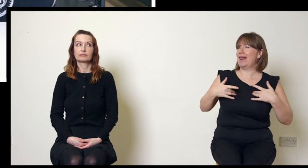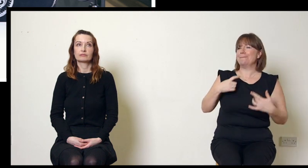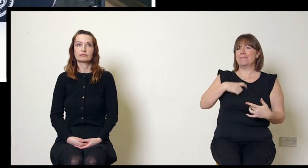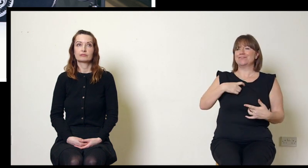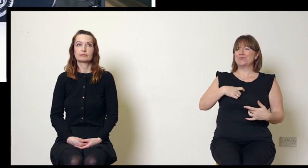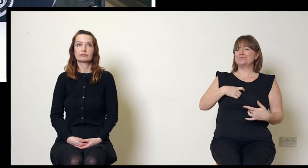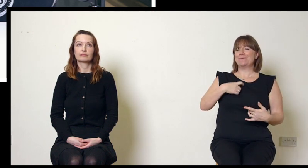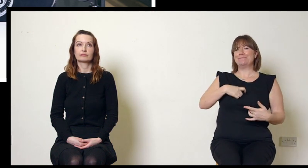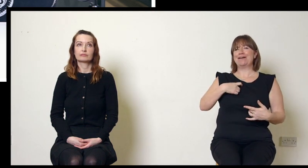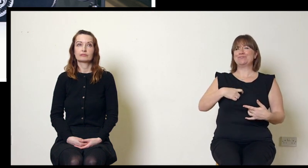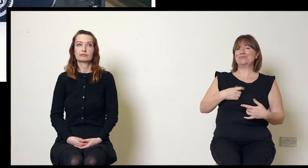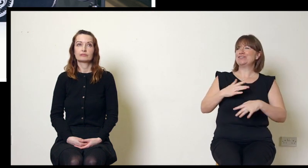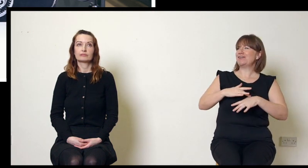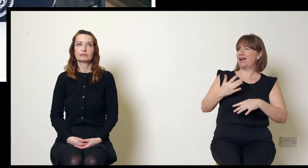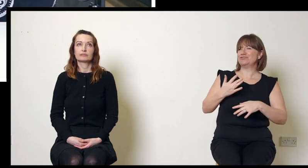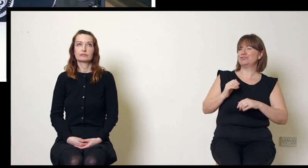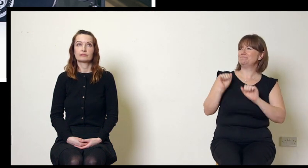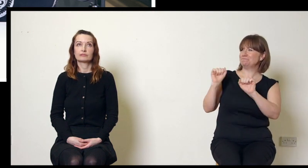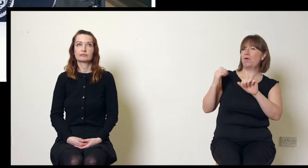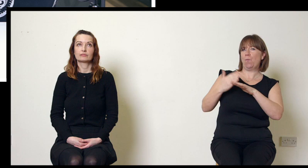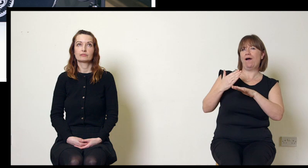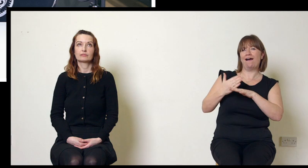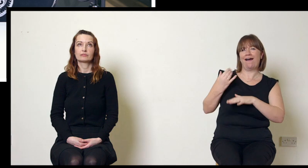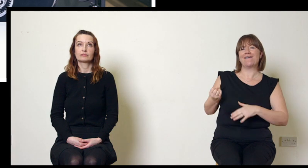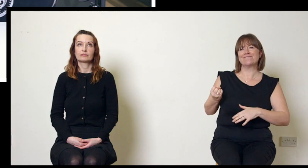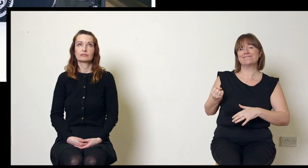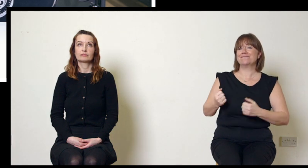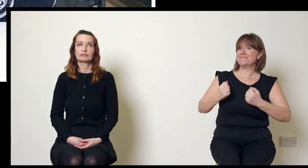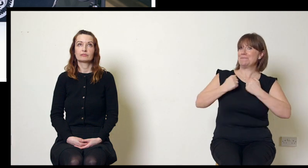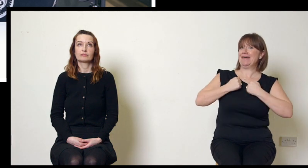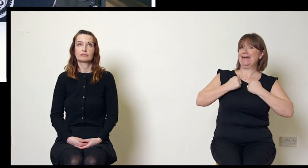connection to her work. So for me… and there were many other people